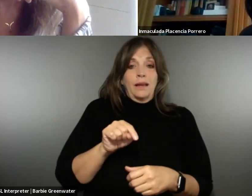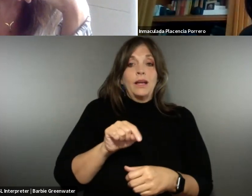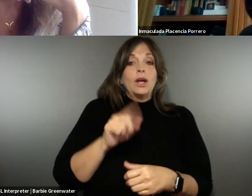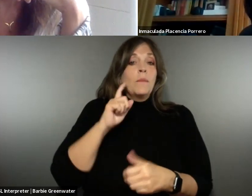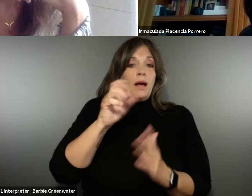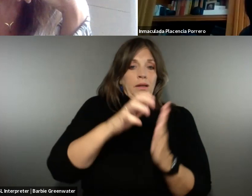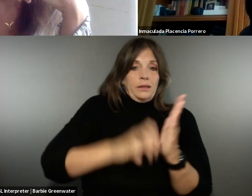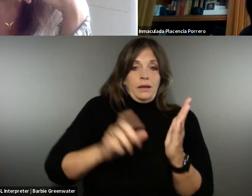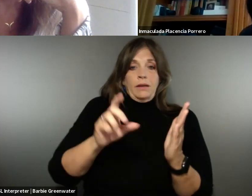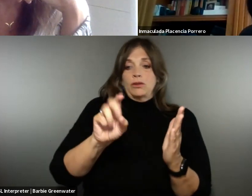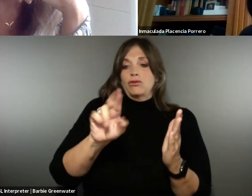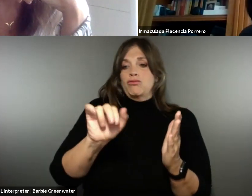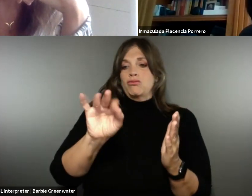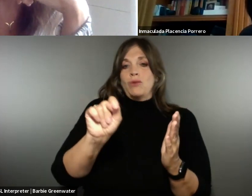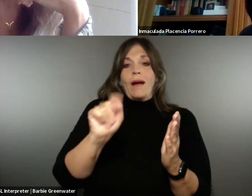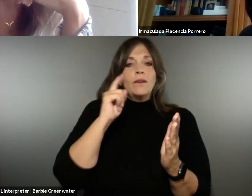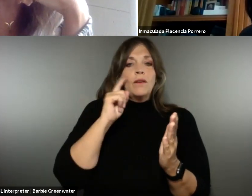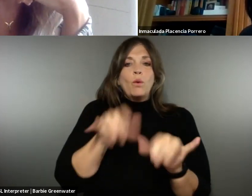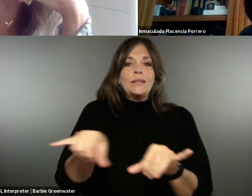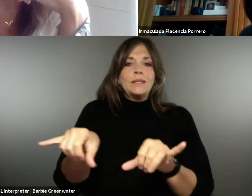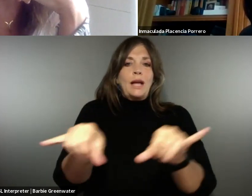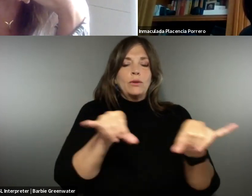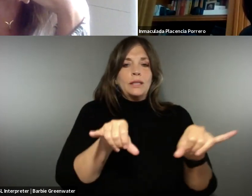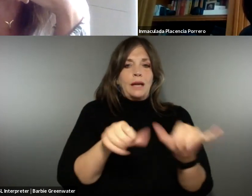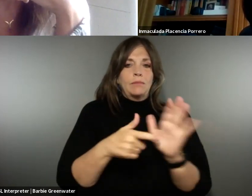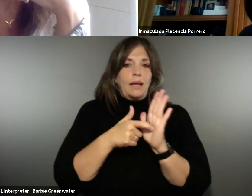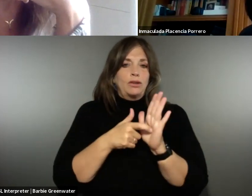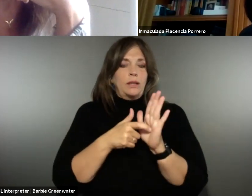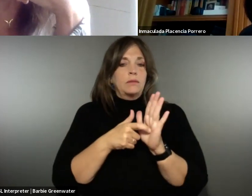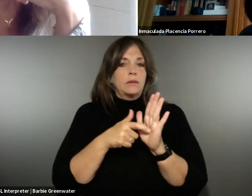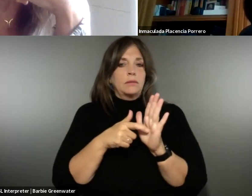to have a draft standardization mandate in the standardization